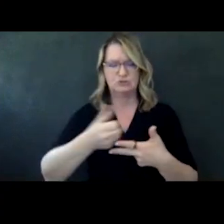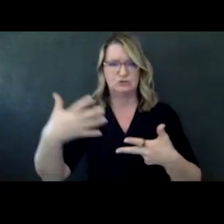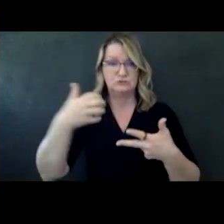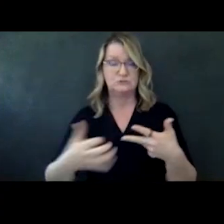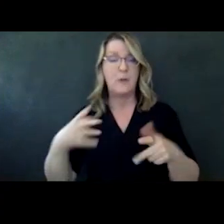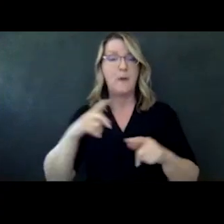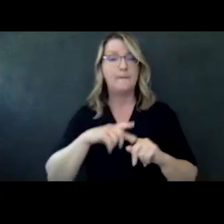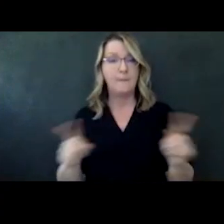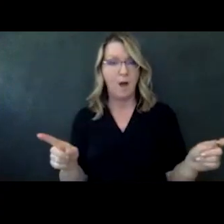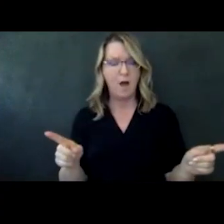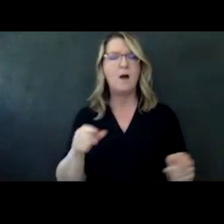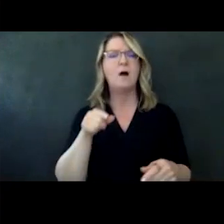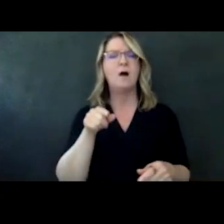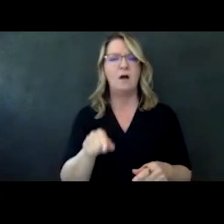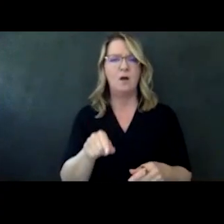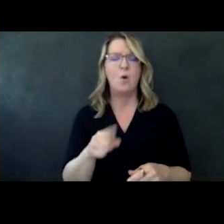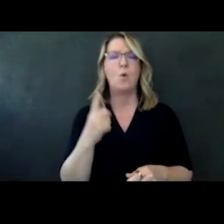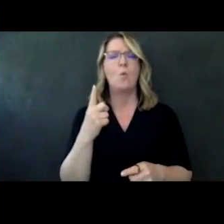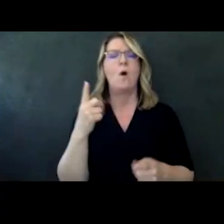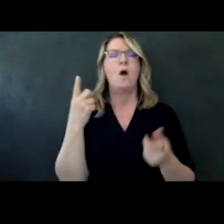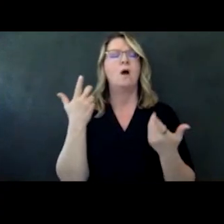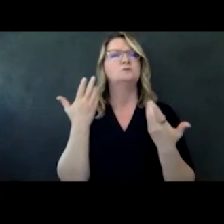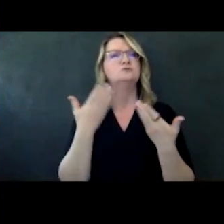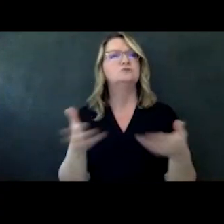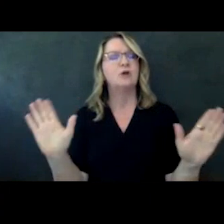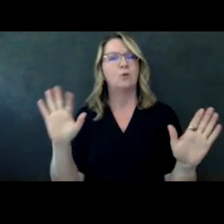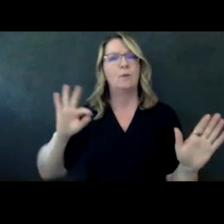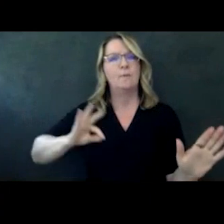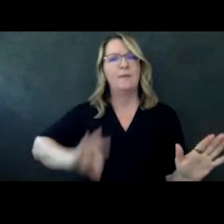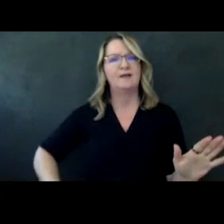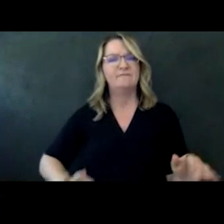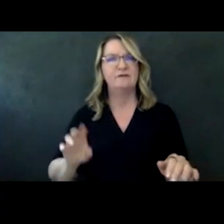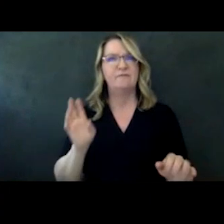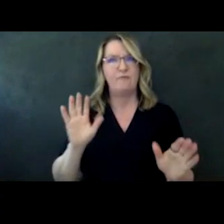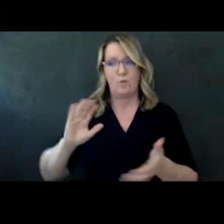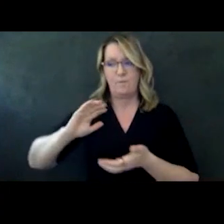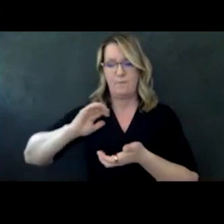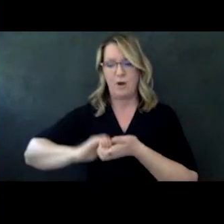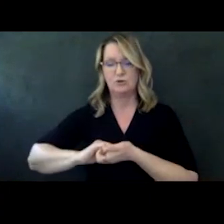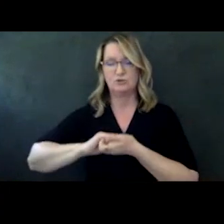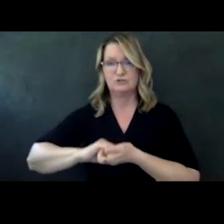is one overarching benefit driving partnerships between employers and projects like yours.